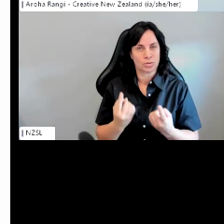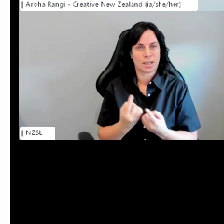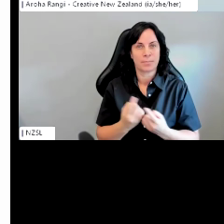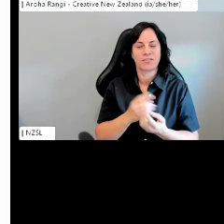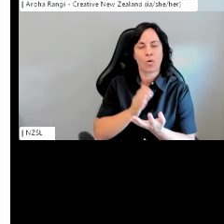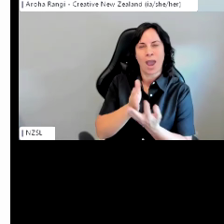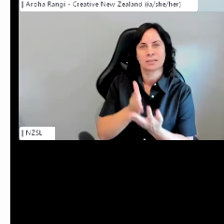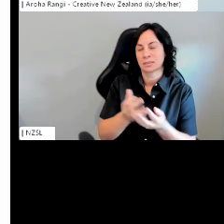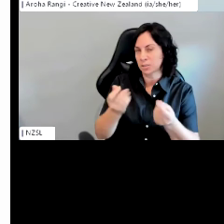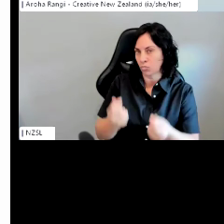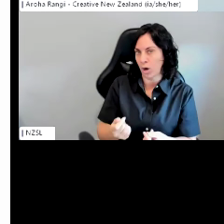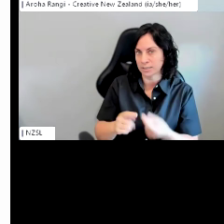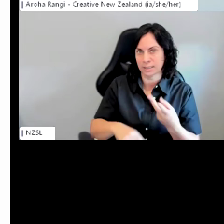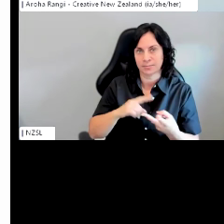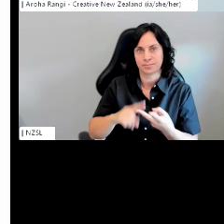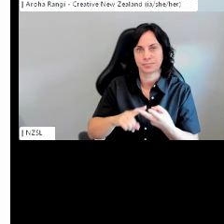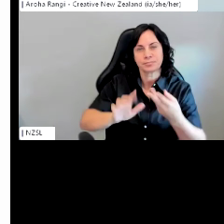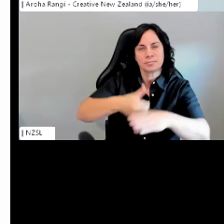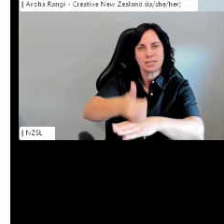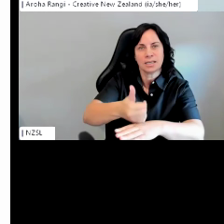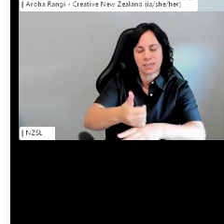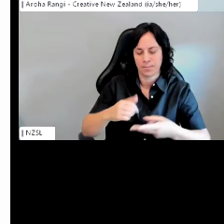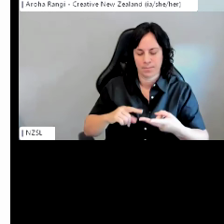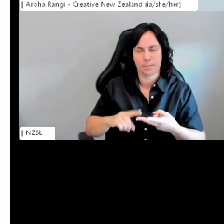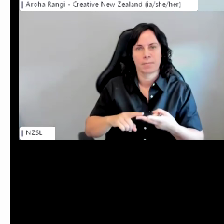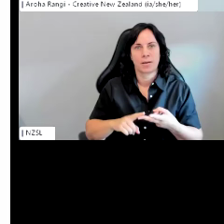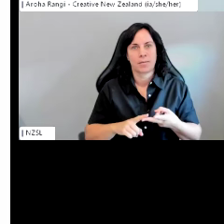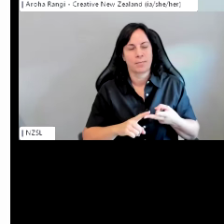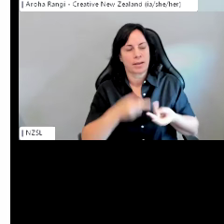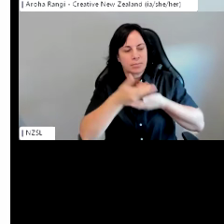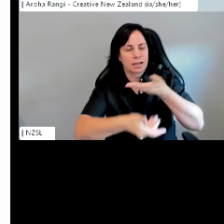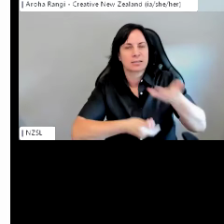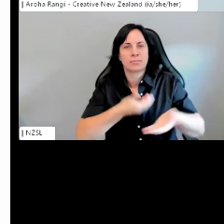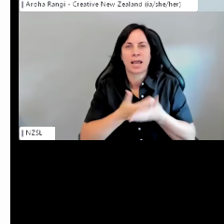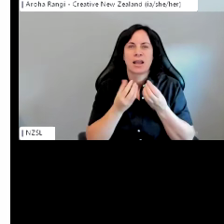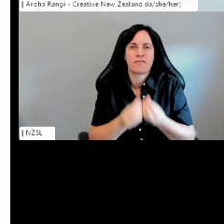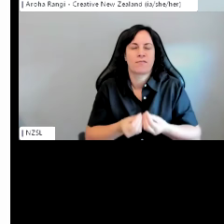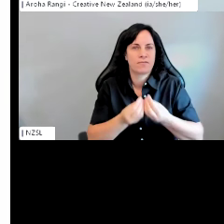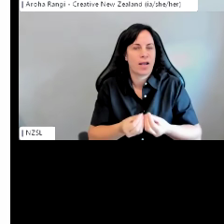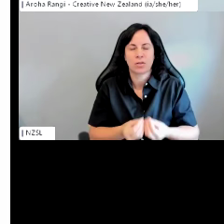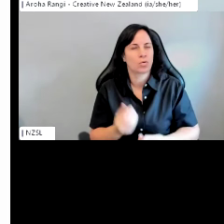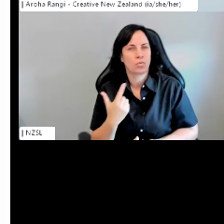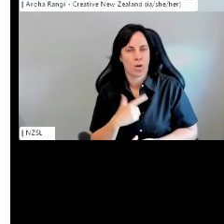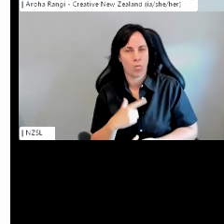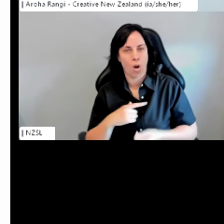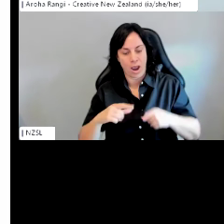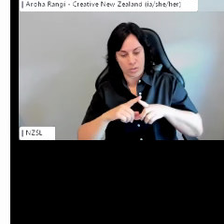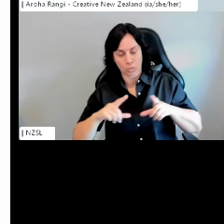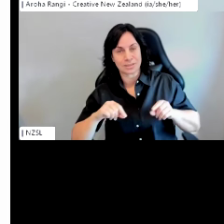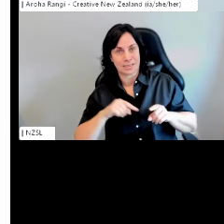but you also need to increase the sense of value of the of the tickets that you are selling by